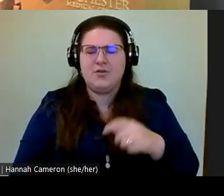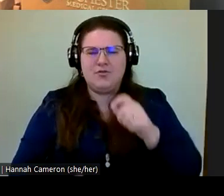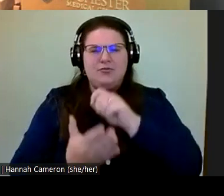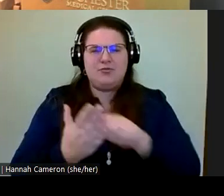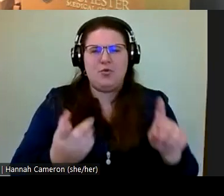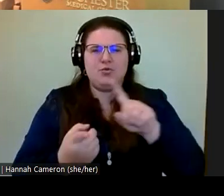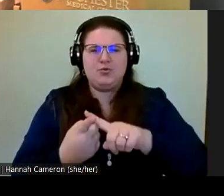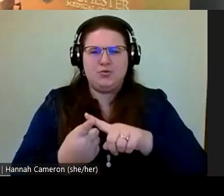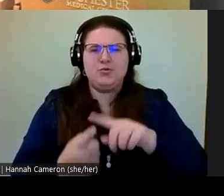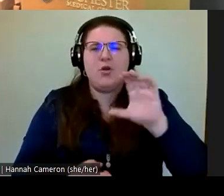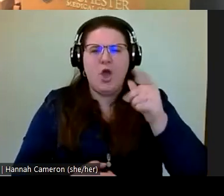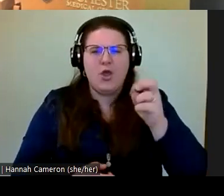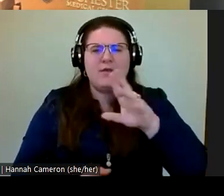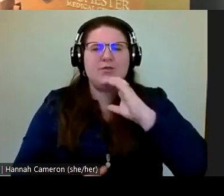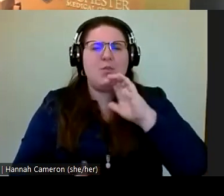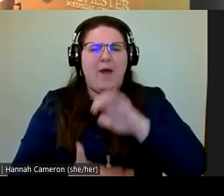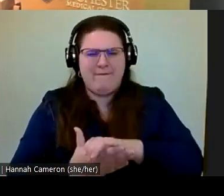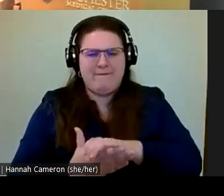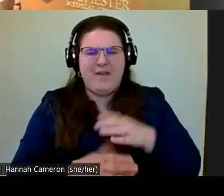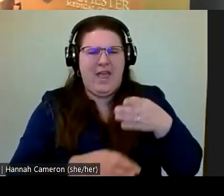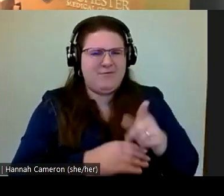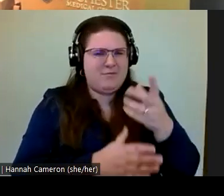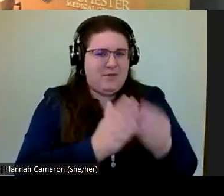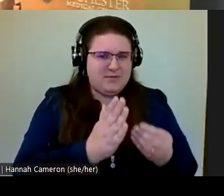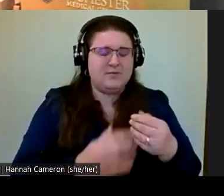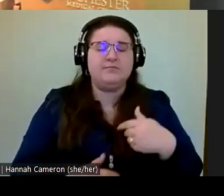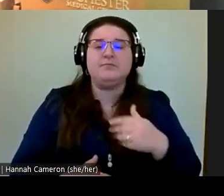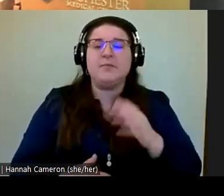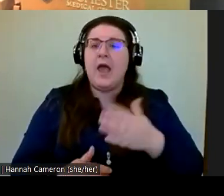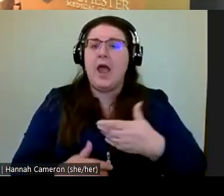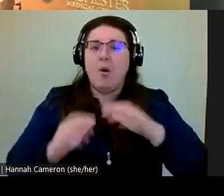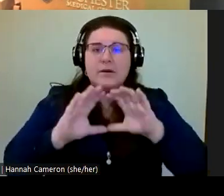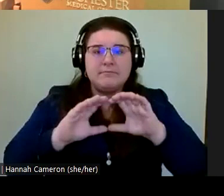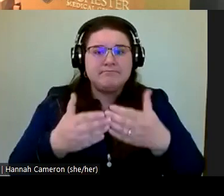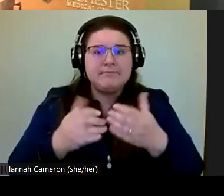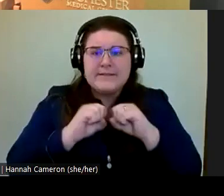had passed and he said when the Society of ours was young and very uncertain in its struggle for